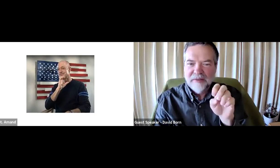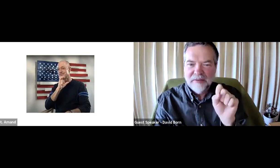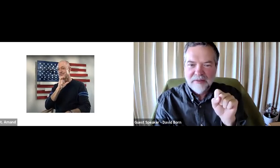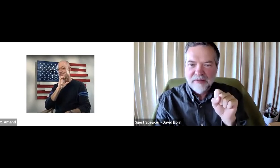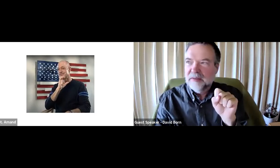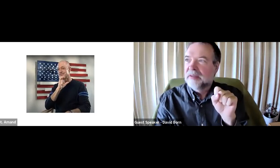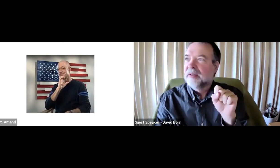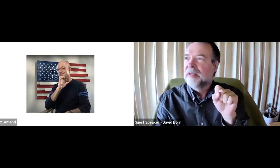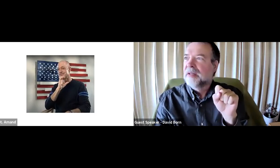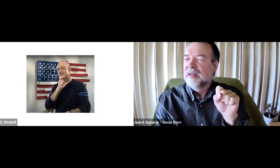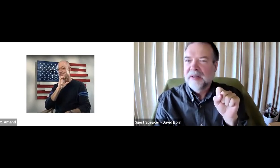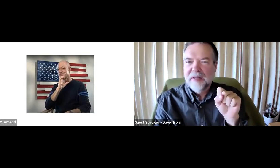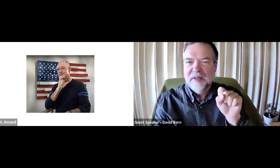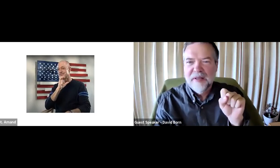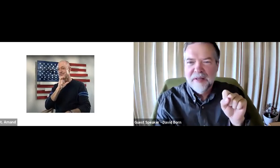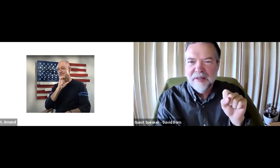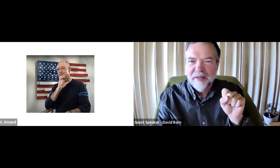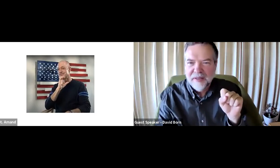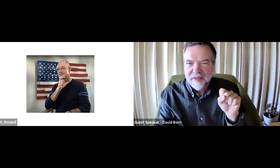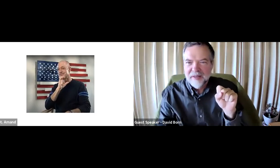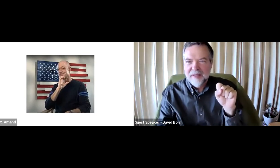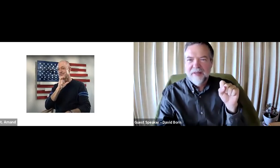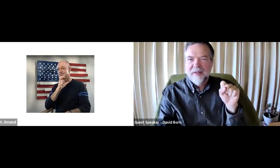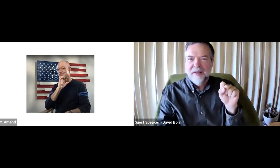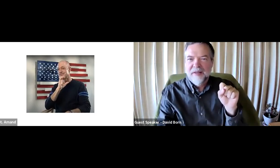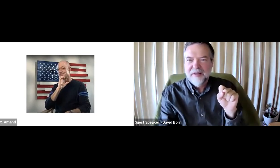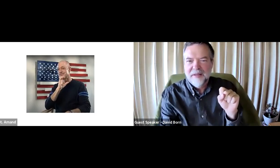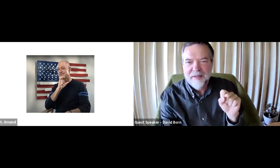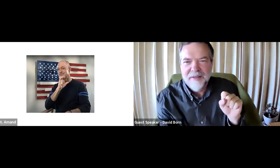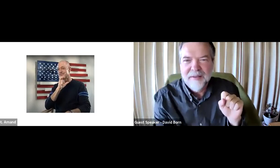The reason for that is that he grew up using the name Charles.